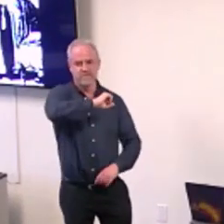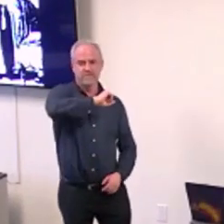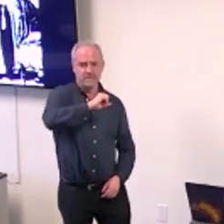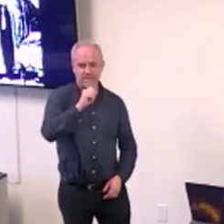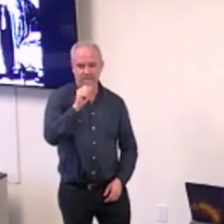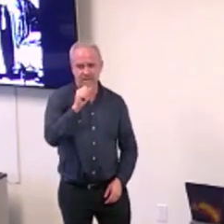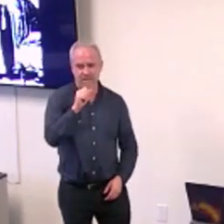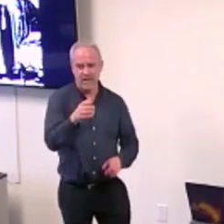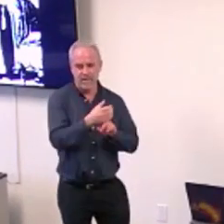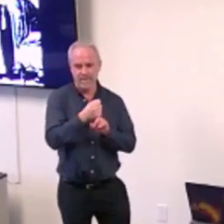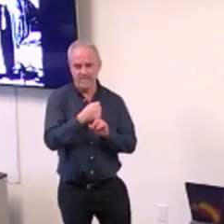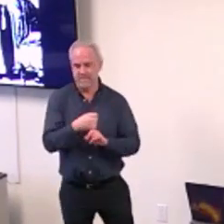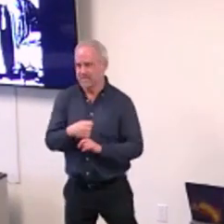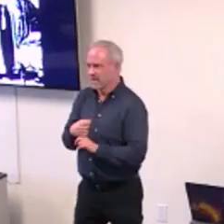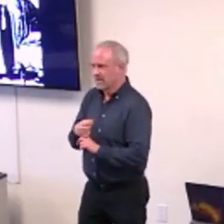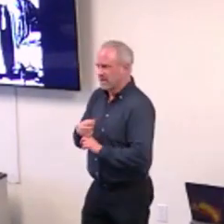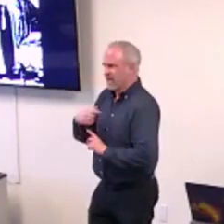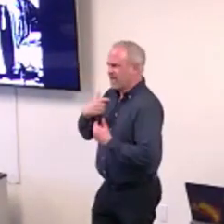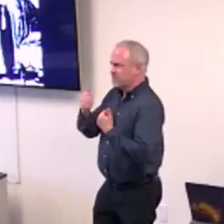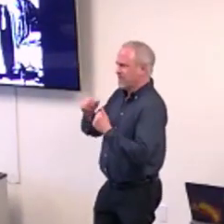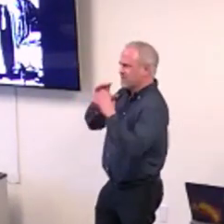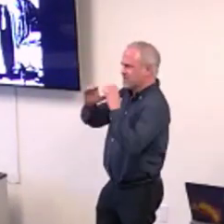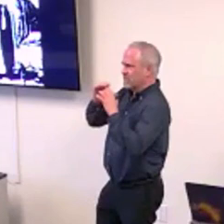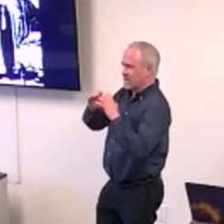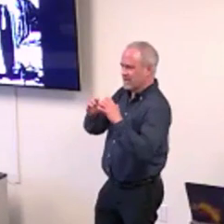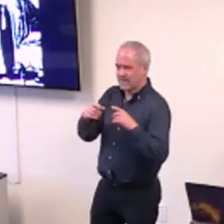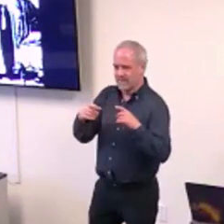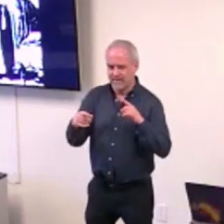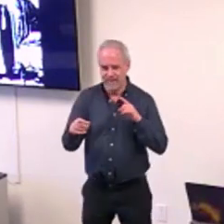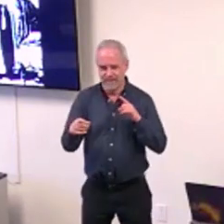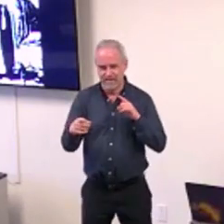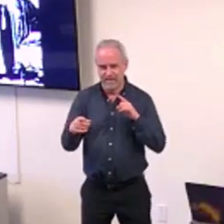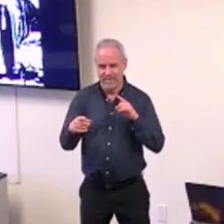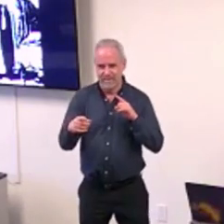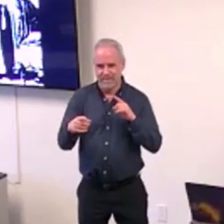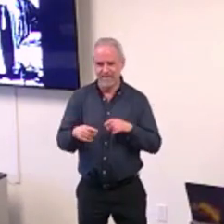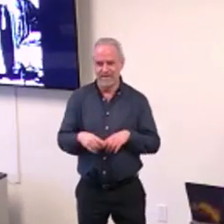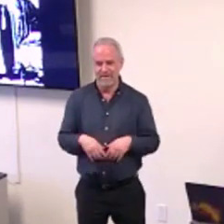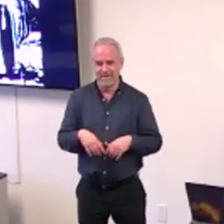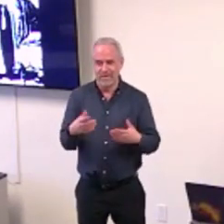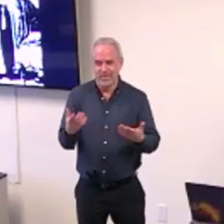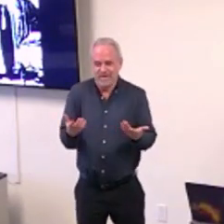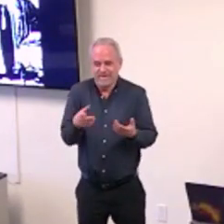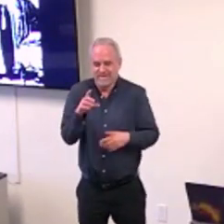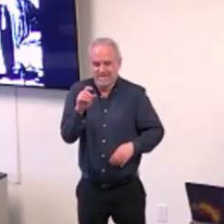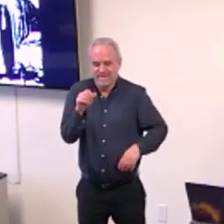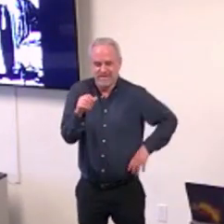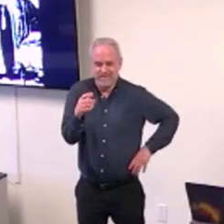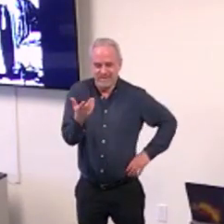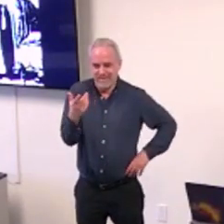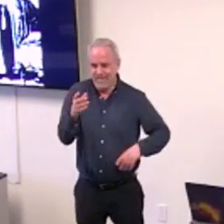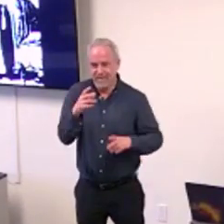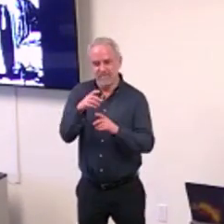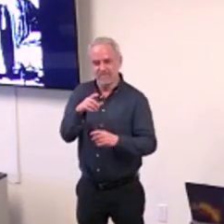What becomes criminal is based on people who are in positions of authority and power. Right? And so what we find is that the things